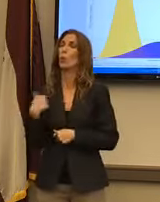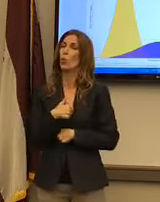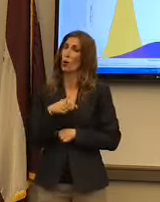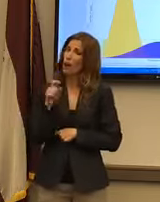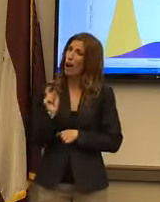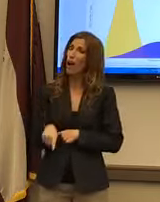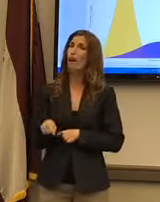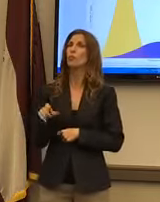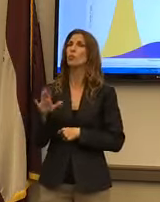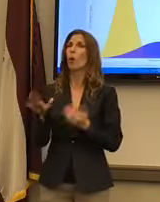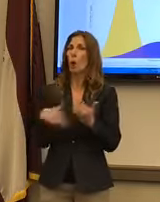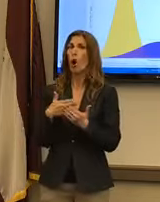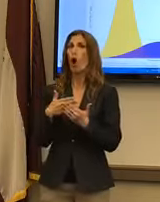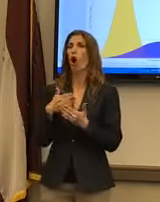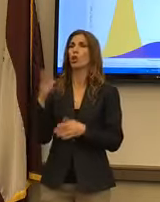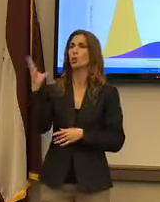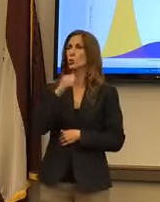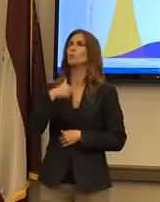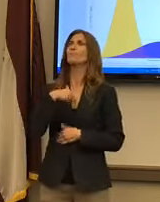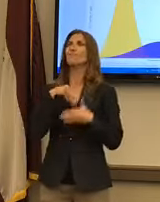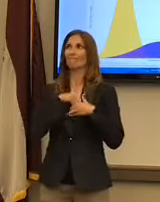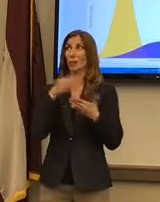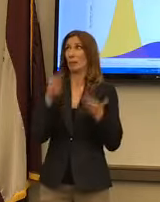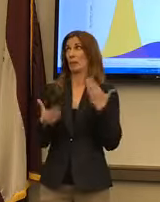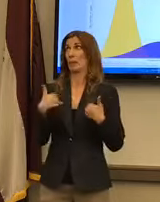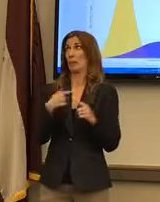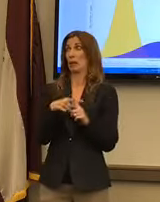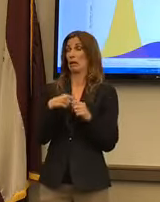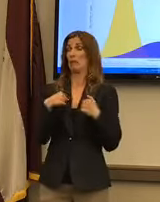walk around under the assumption that maybe we're positive and behave